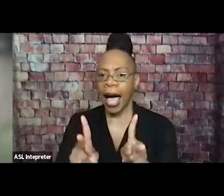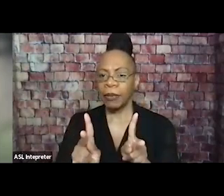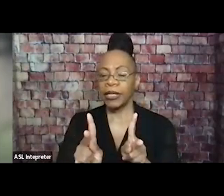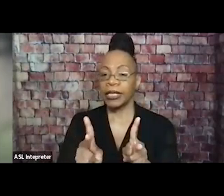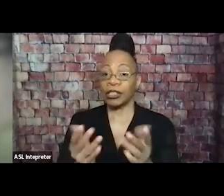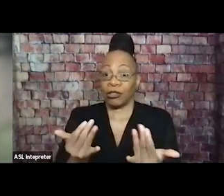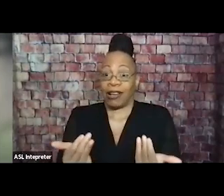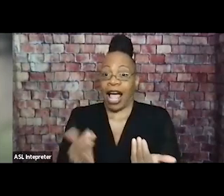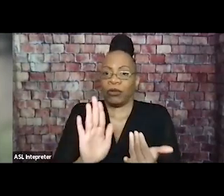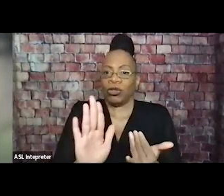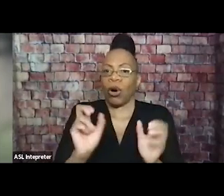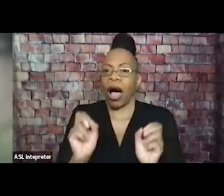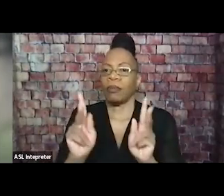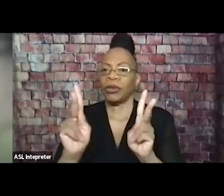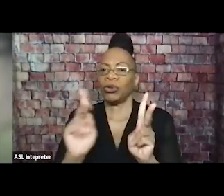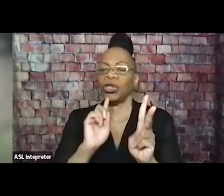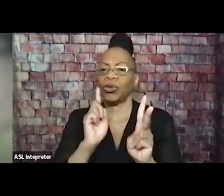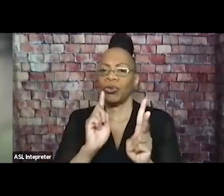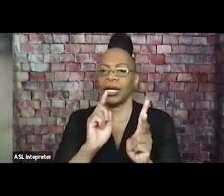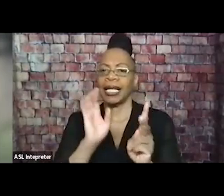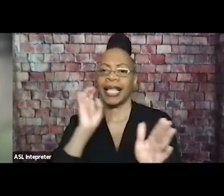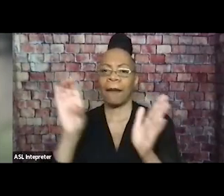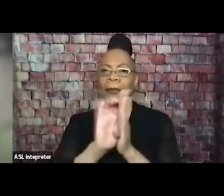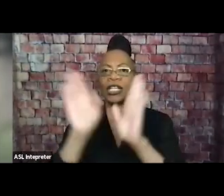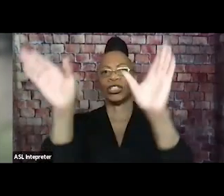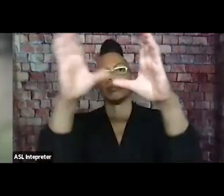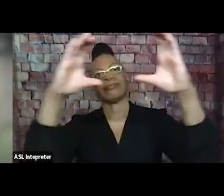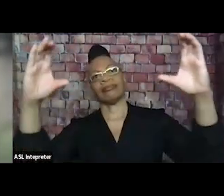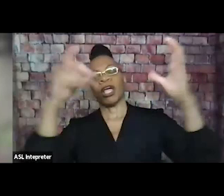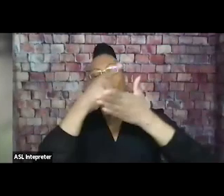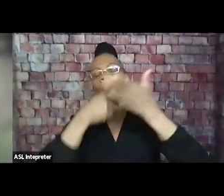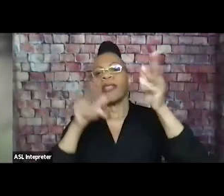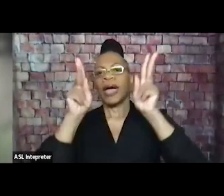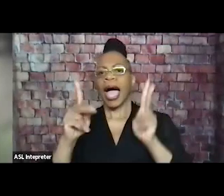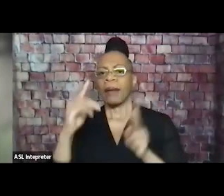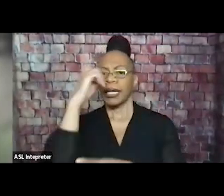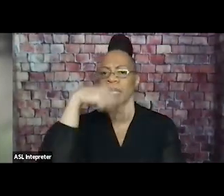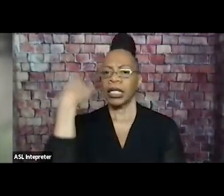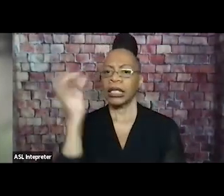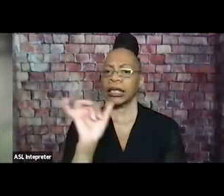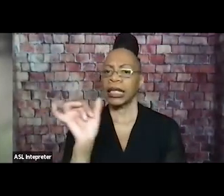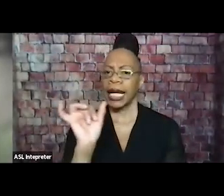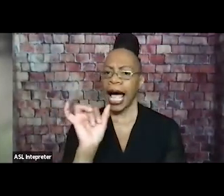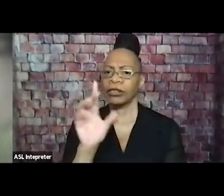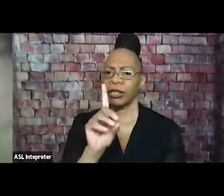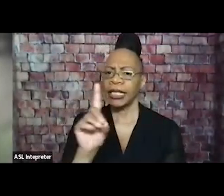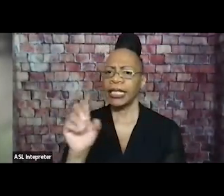to paint that picture of what the applicant looks like so they can start visualizing, oh, okay, I get it.